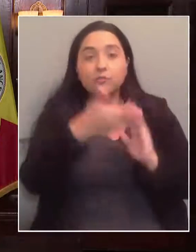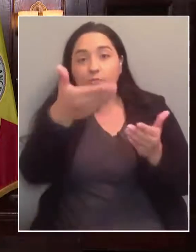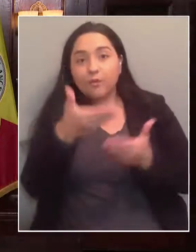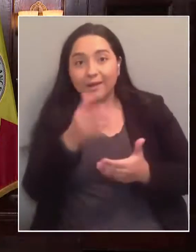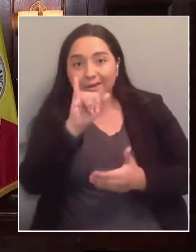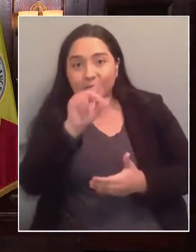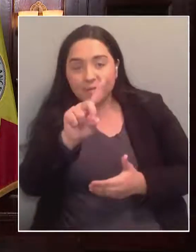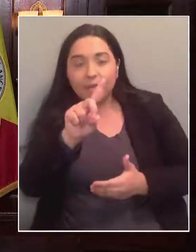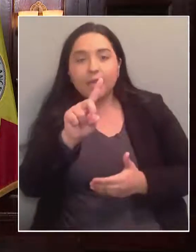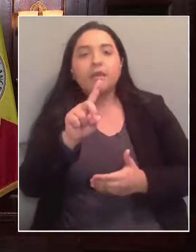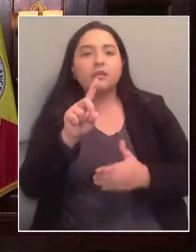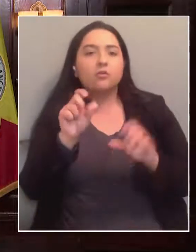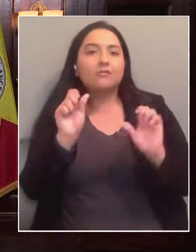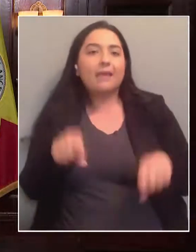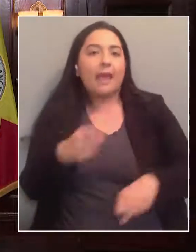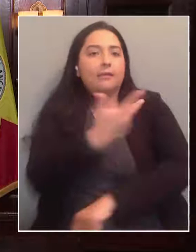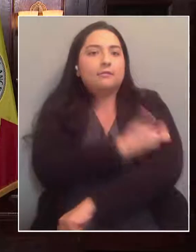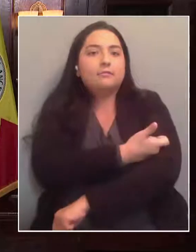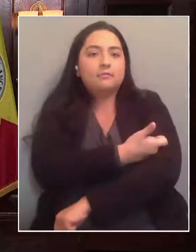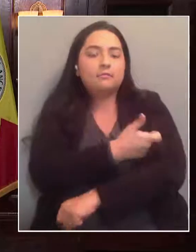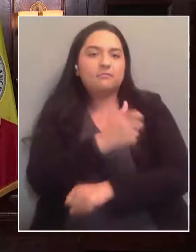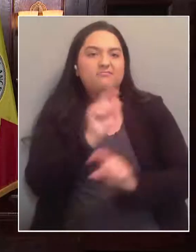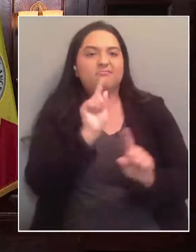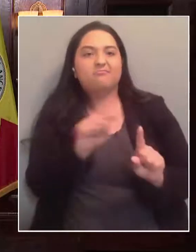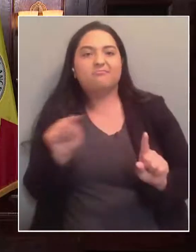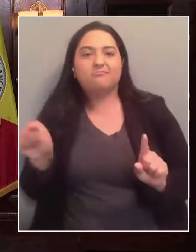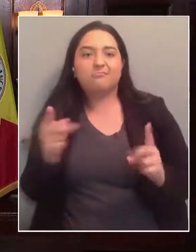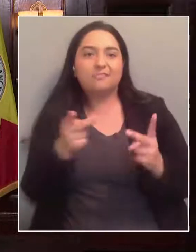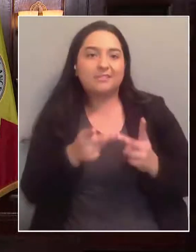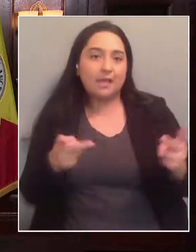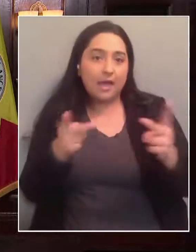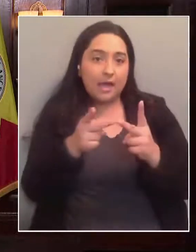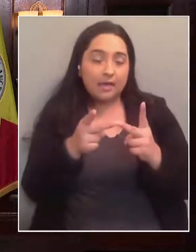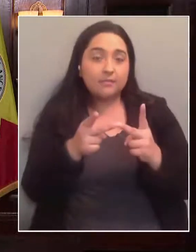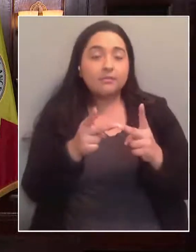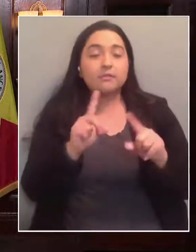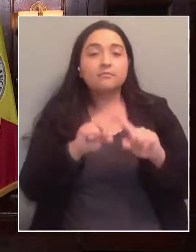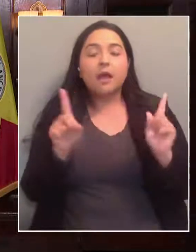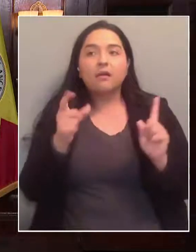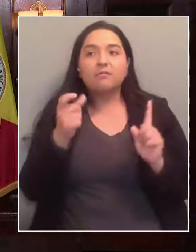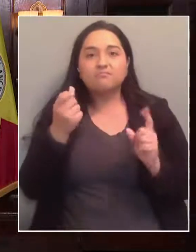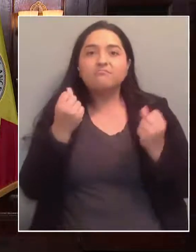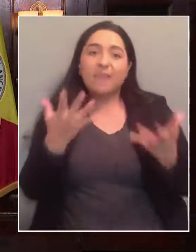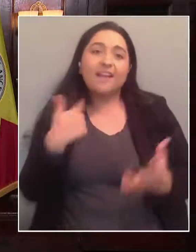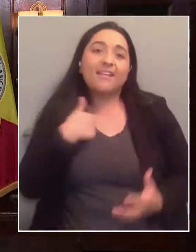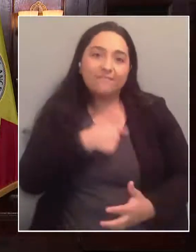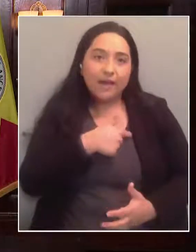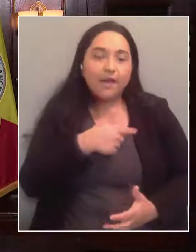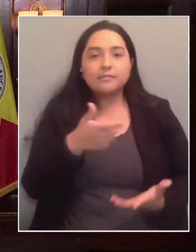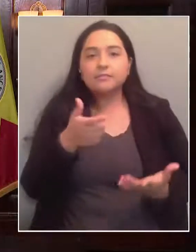IN THESE SITES. BUT LONG TERM MANY OF US WILL GET THAT NOTIFICATIONS, AT